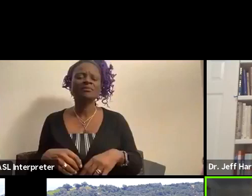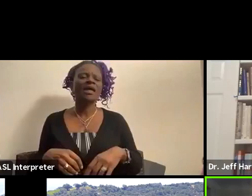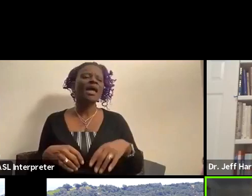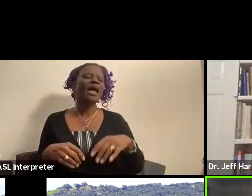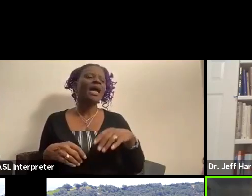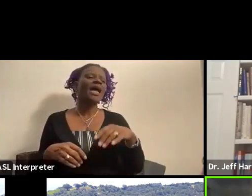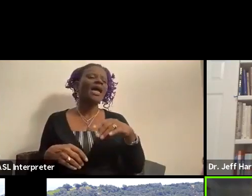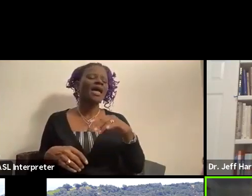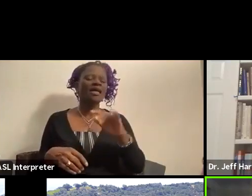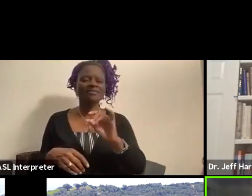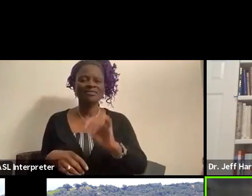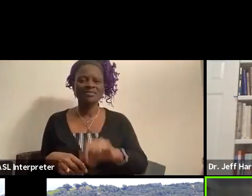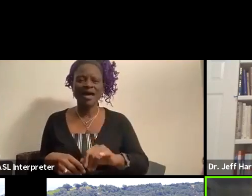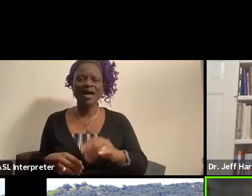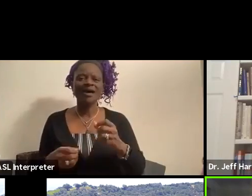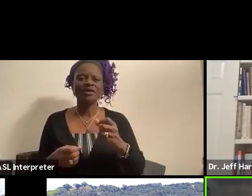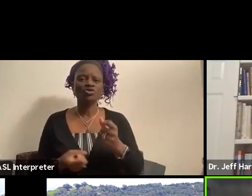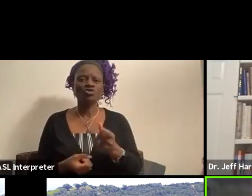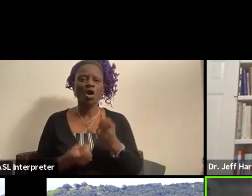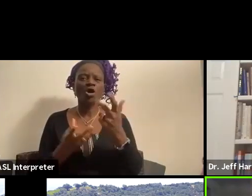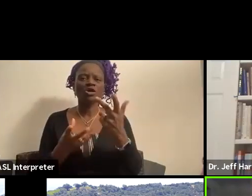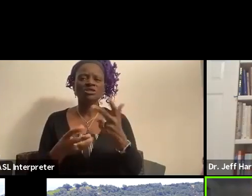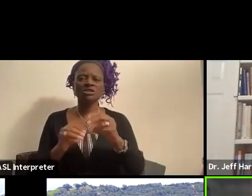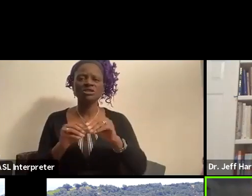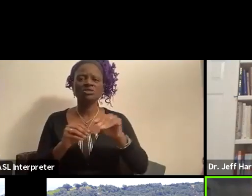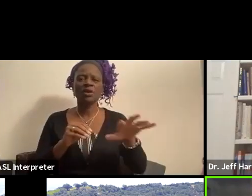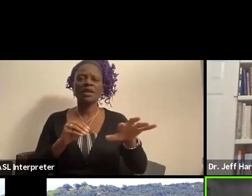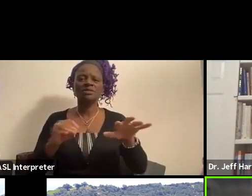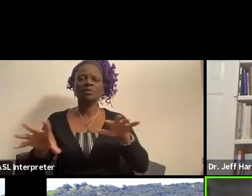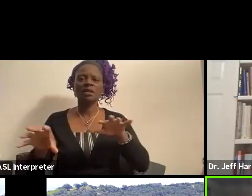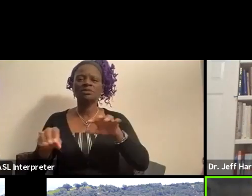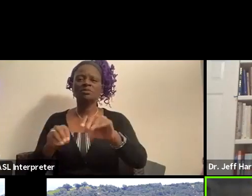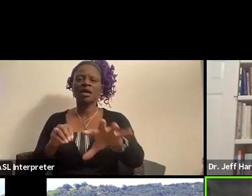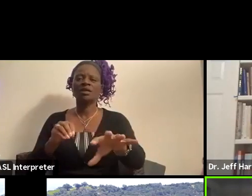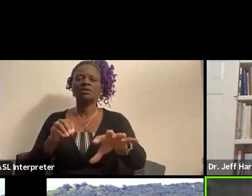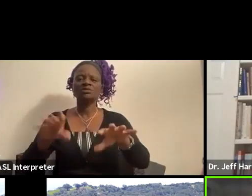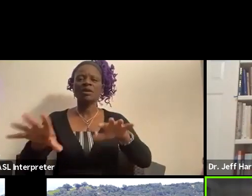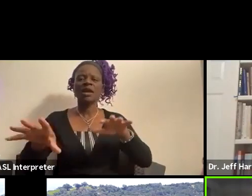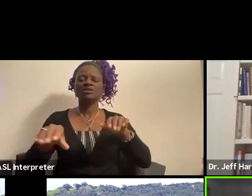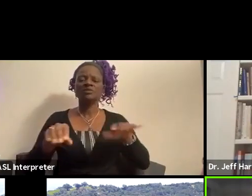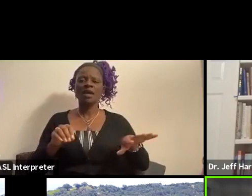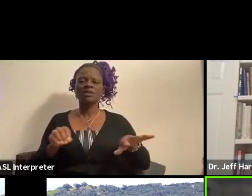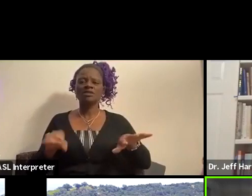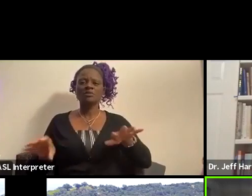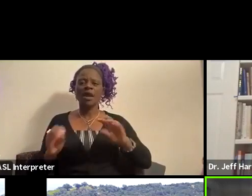So that's probably more of a concern in terms of why we're having such a big number of cases than